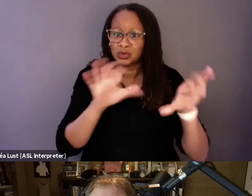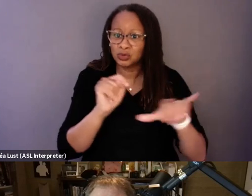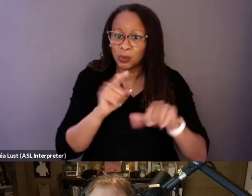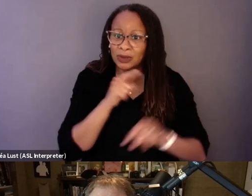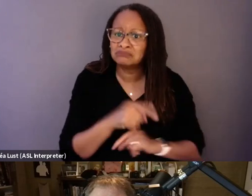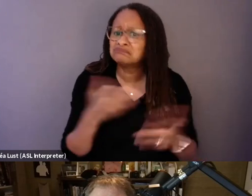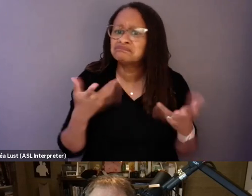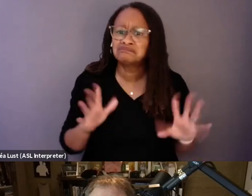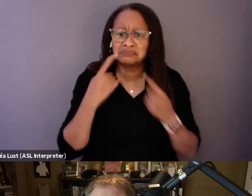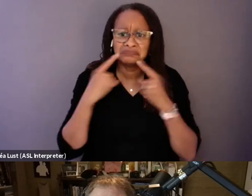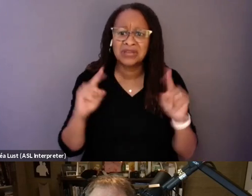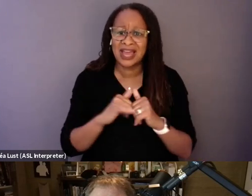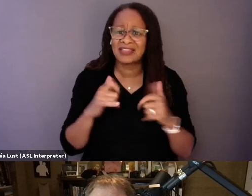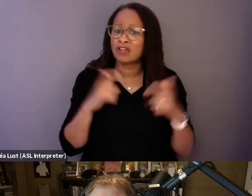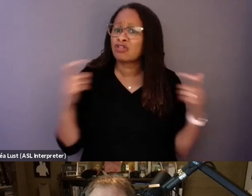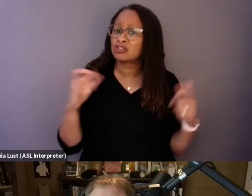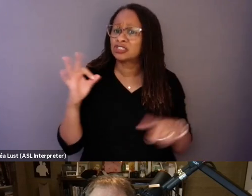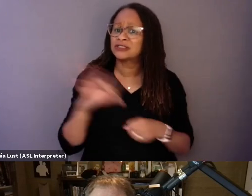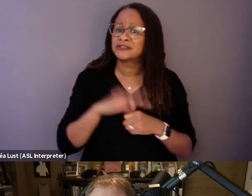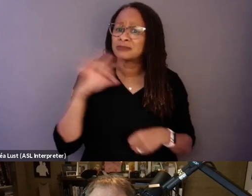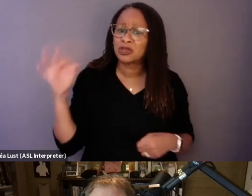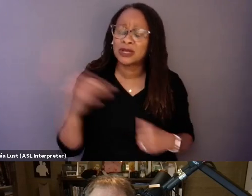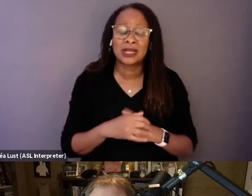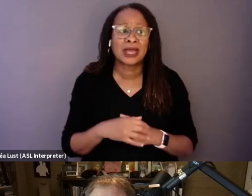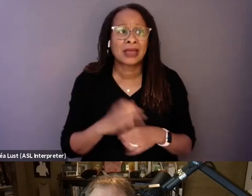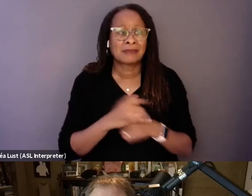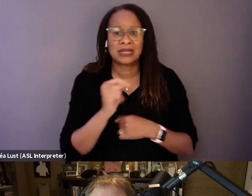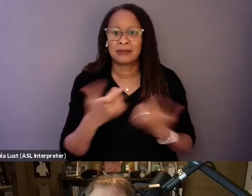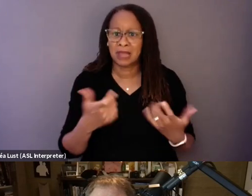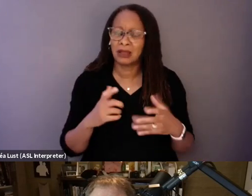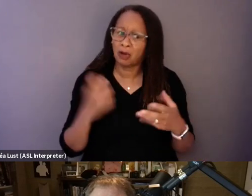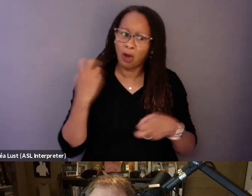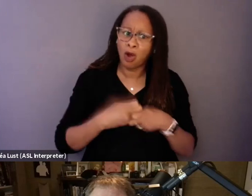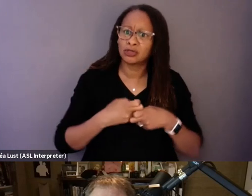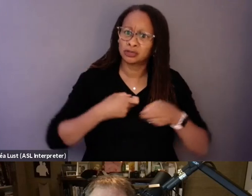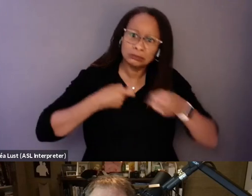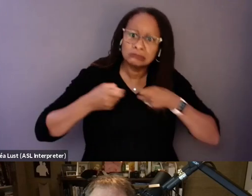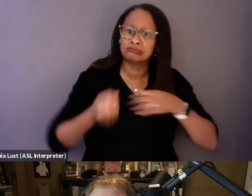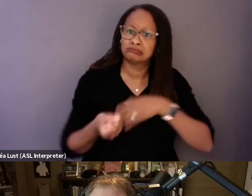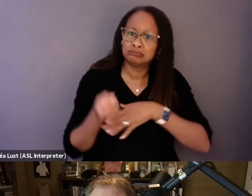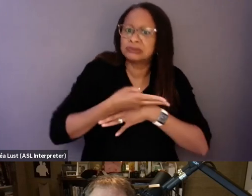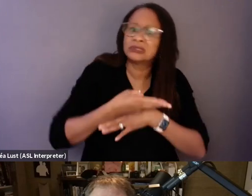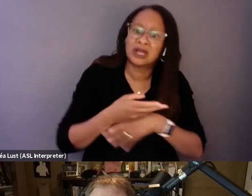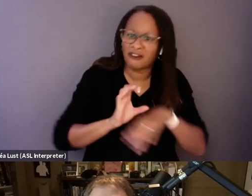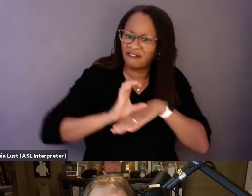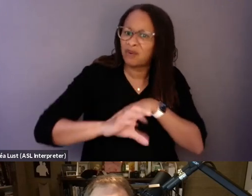that largess of spirit, it kind of made him indomitable in a lot of ways and really a force of nature. Wasn't it?